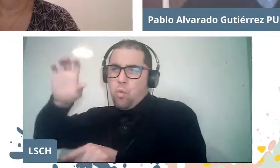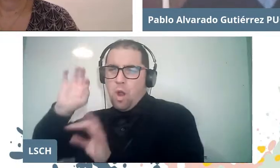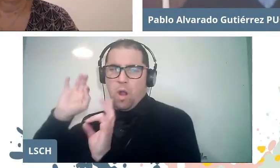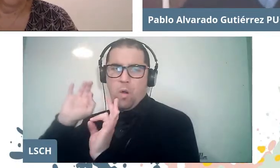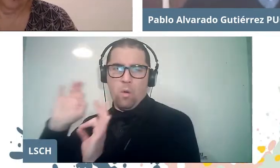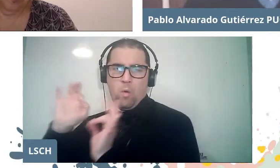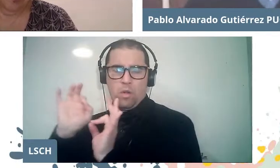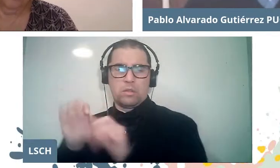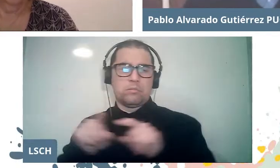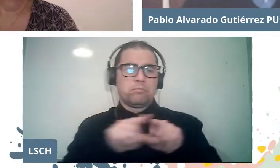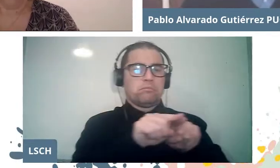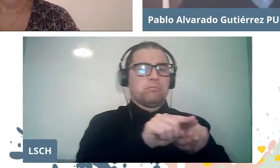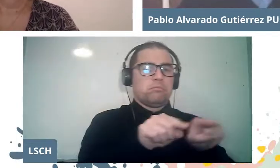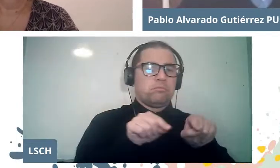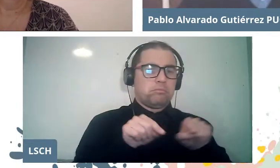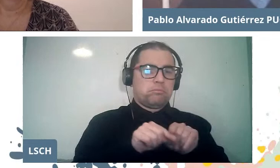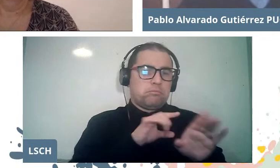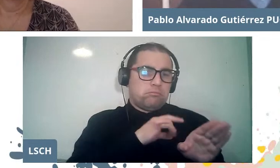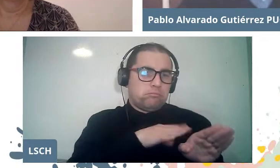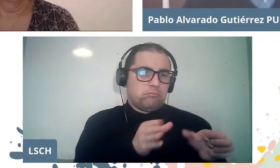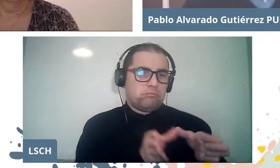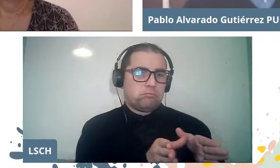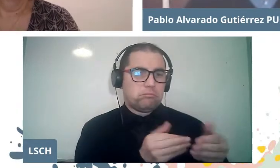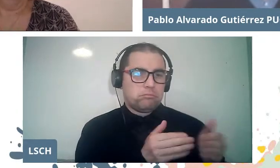I'm not talking about the municipal theater, I'm not talking about the best known,